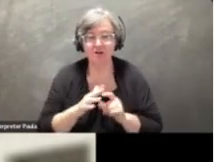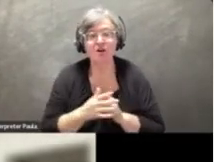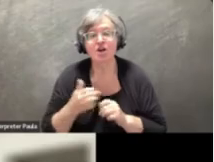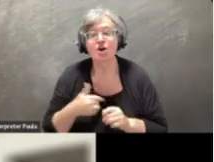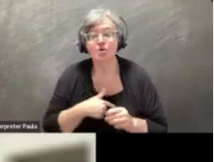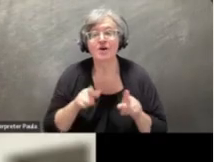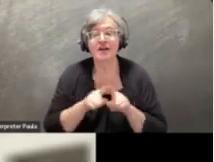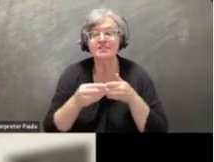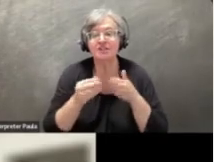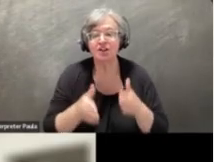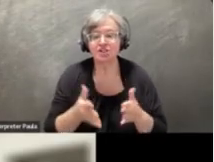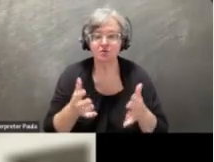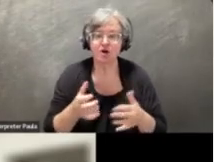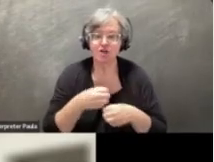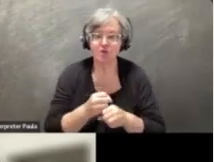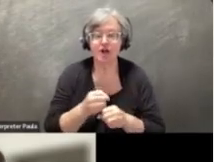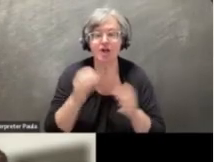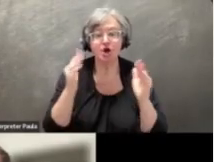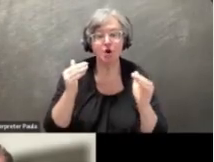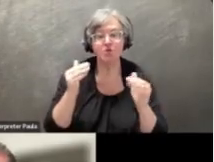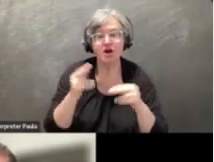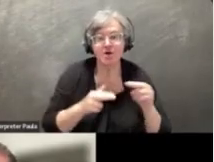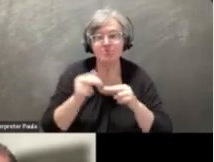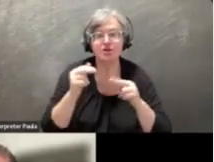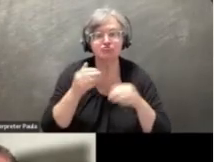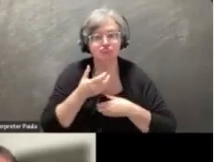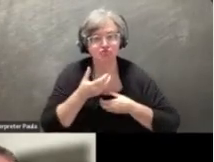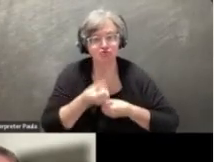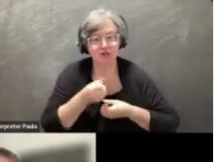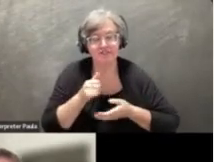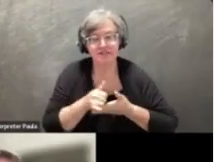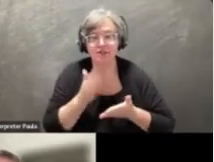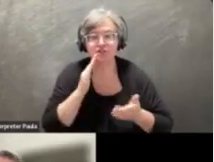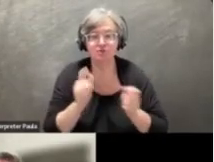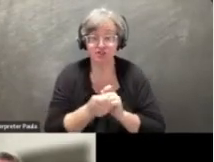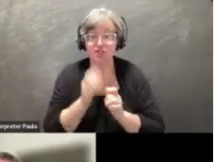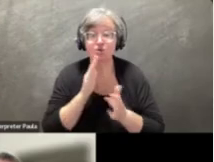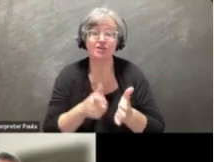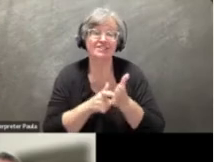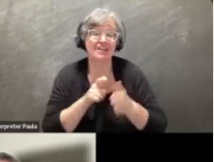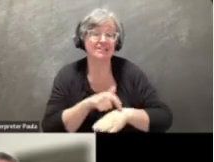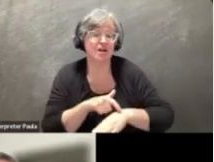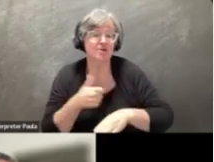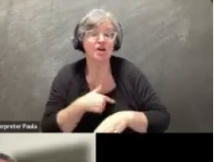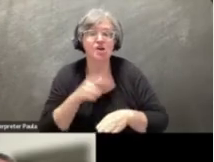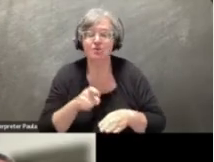build trust in our organization that things are going to change and it's going to take time. So we need to be honest, we need to